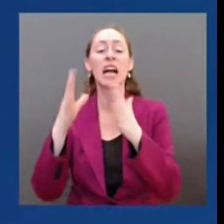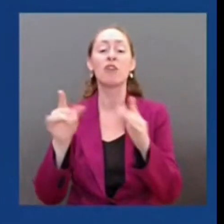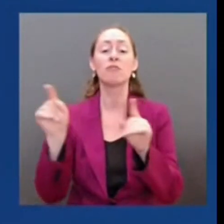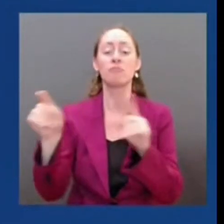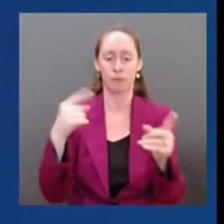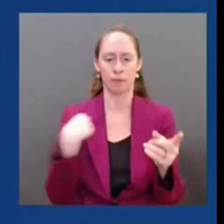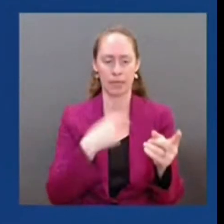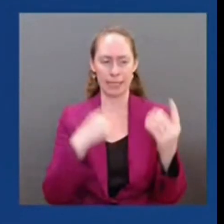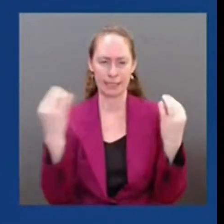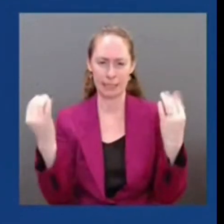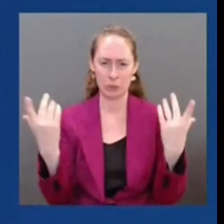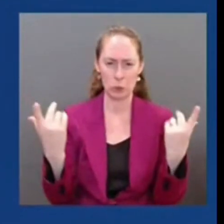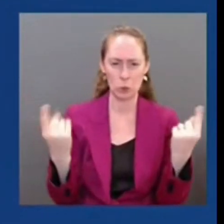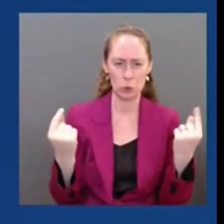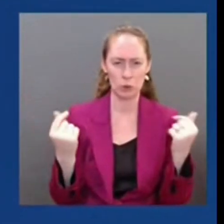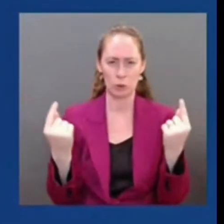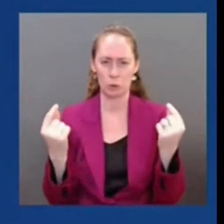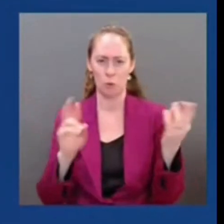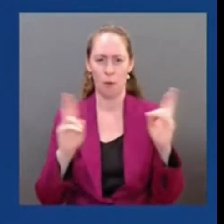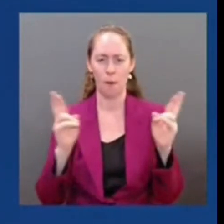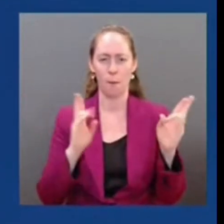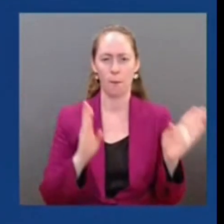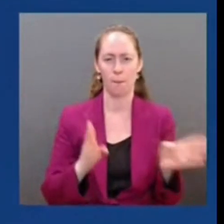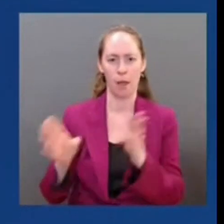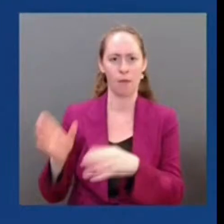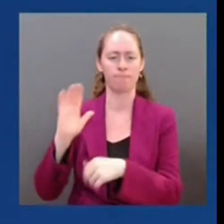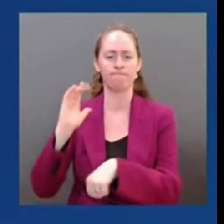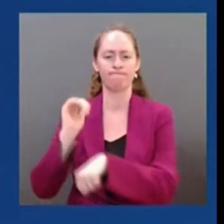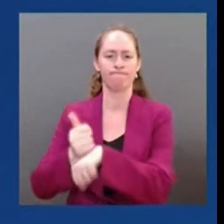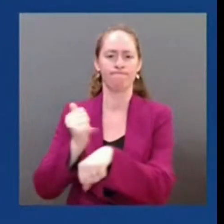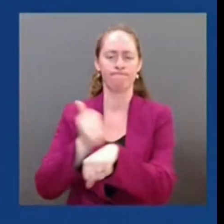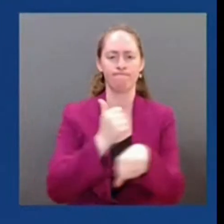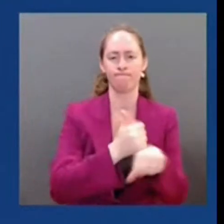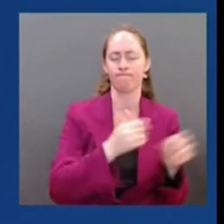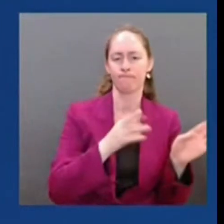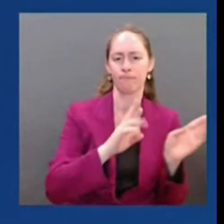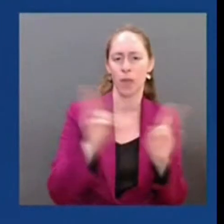INDIVIDUALS ON WHEN AND WHAT